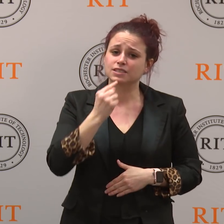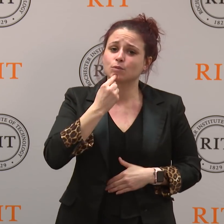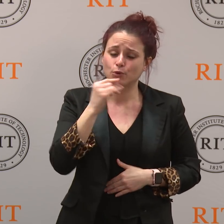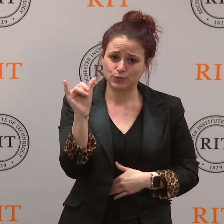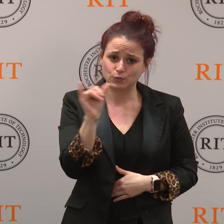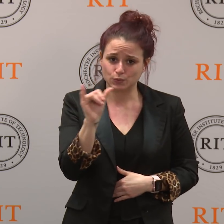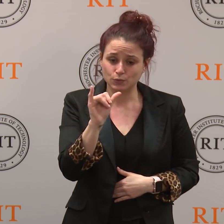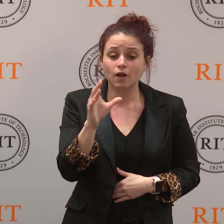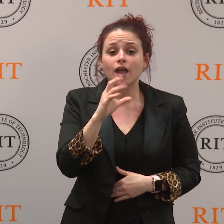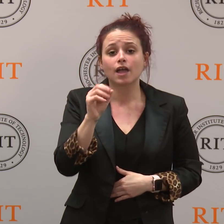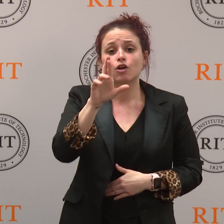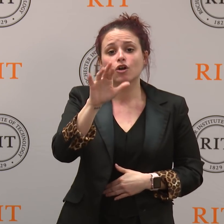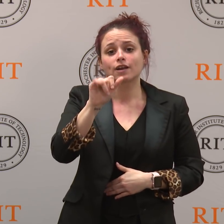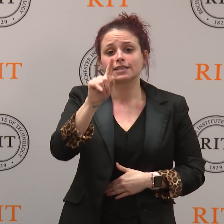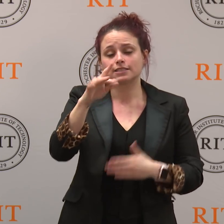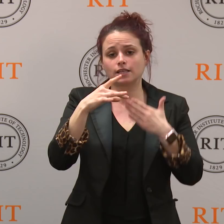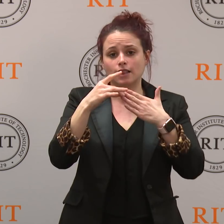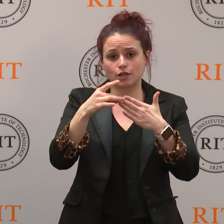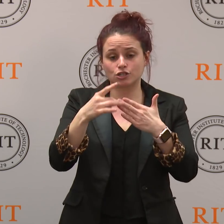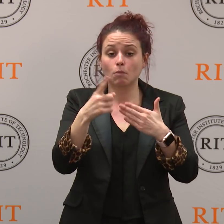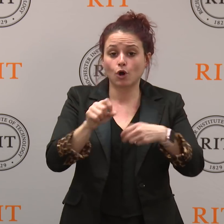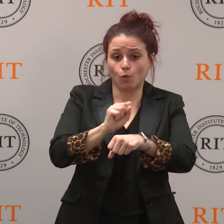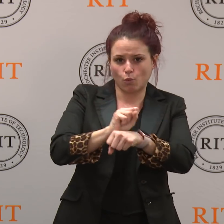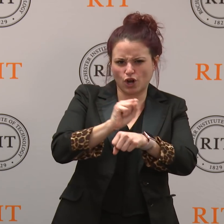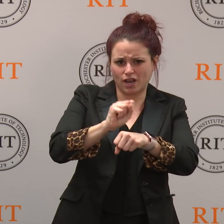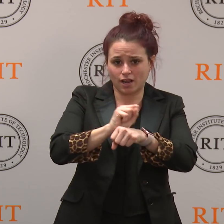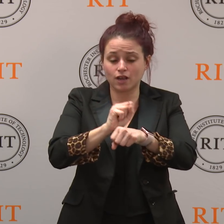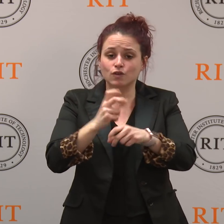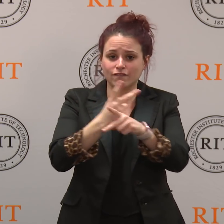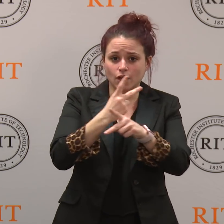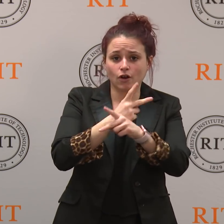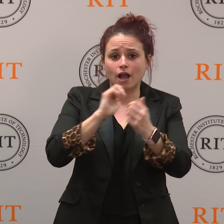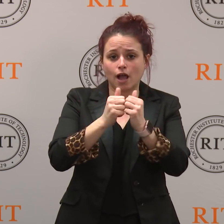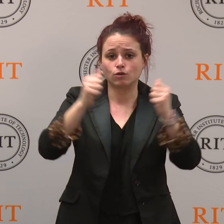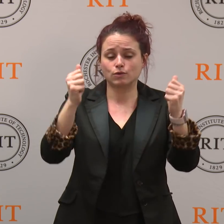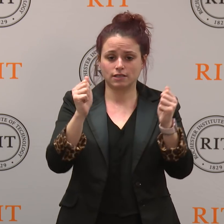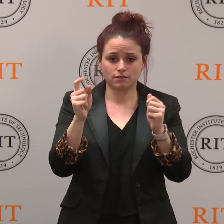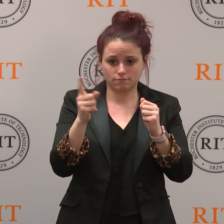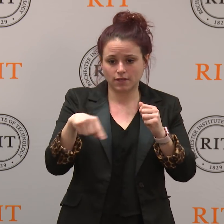is working on ways we can bring you back together to celebrate your significant accomplishments